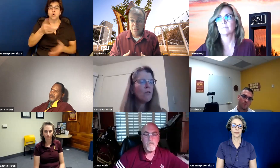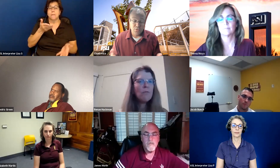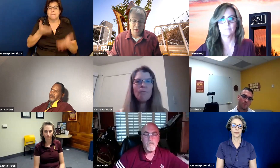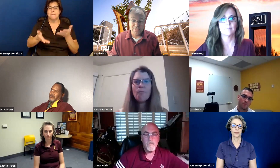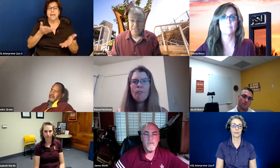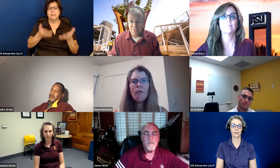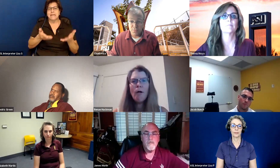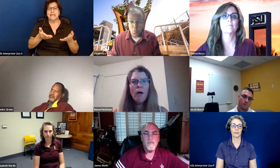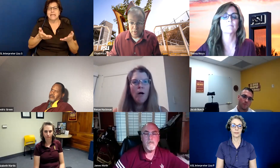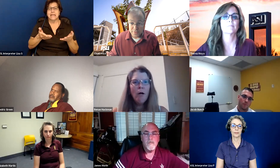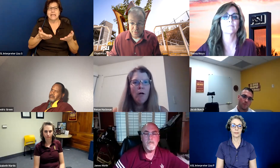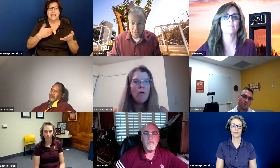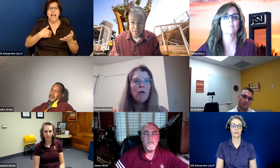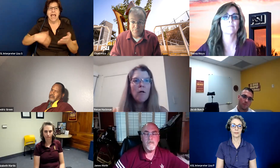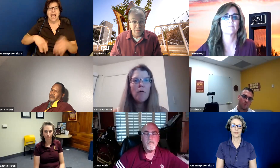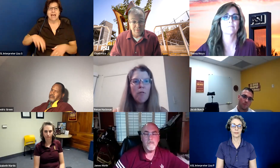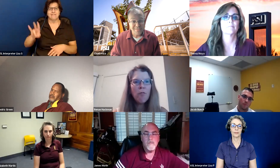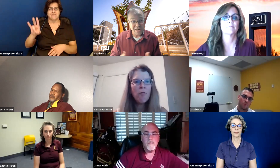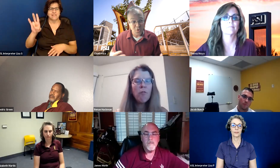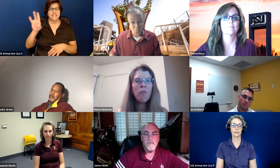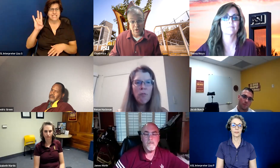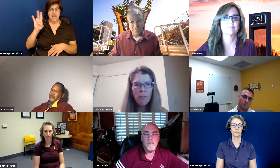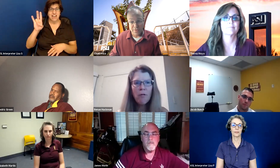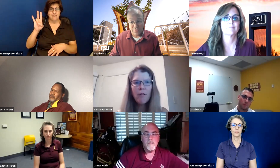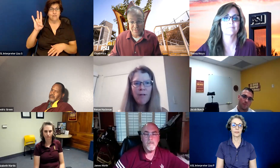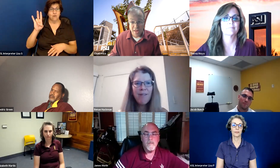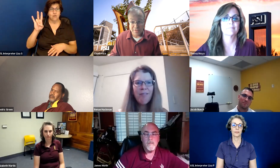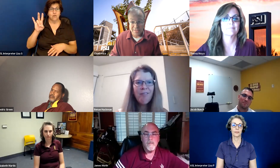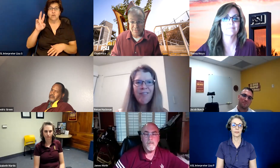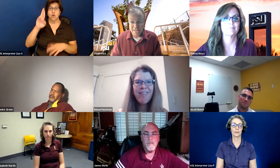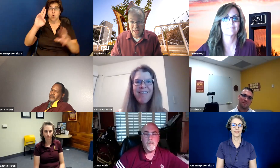Who have the Sun Devil Rewards. The secret words for this event is access